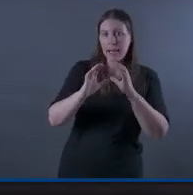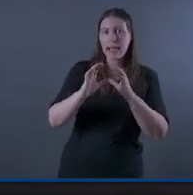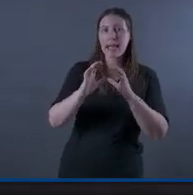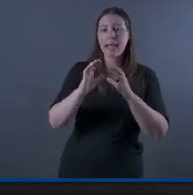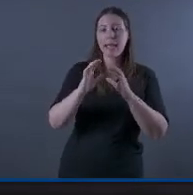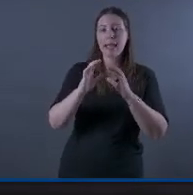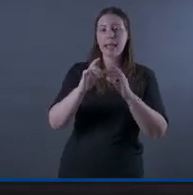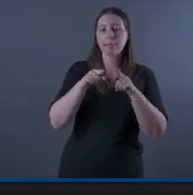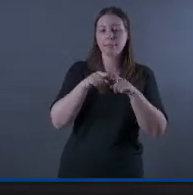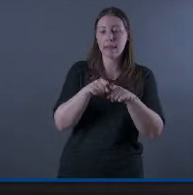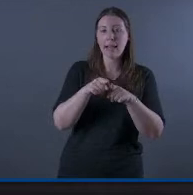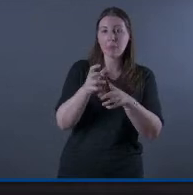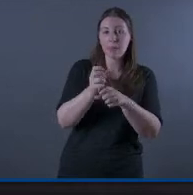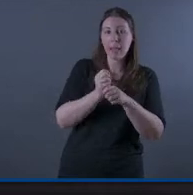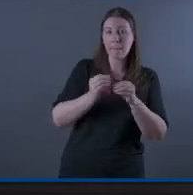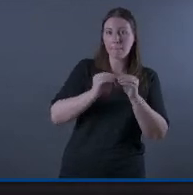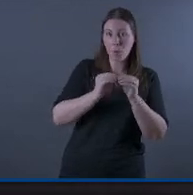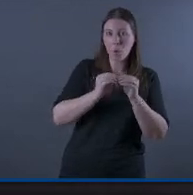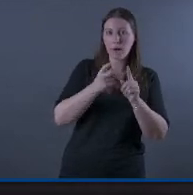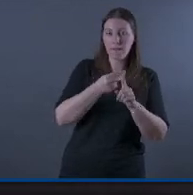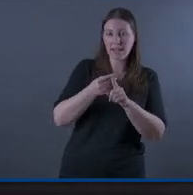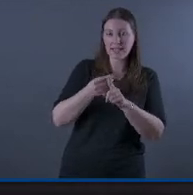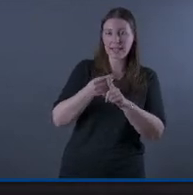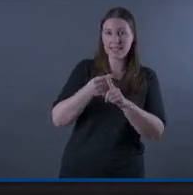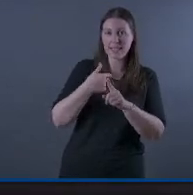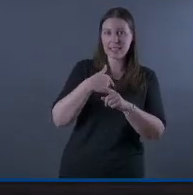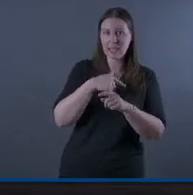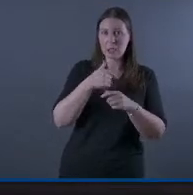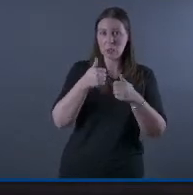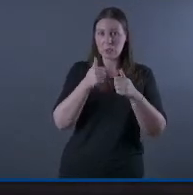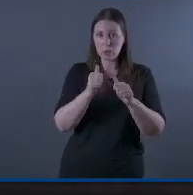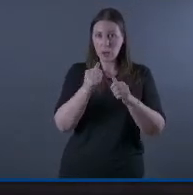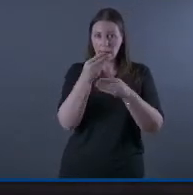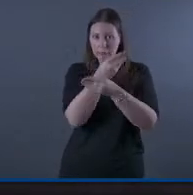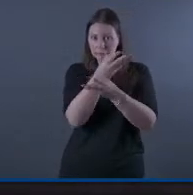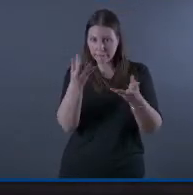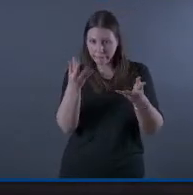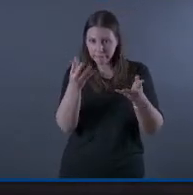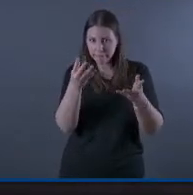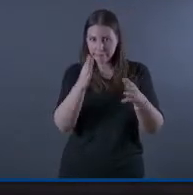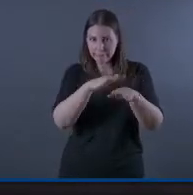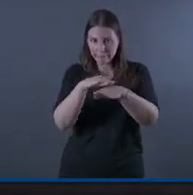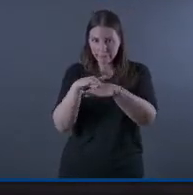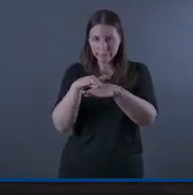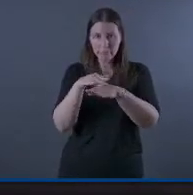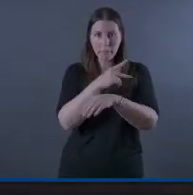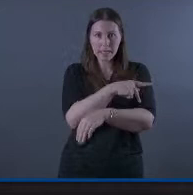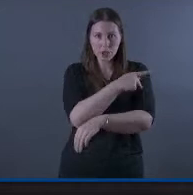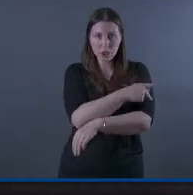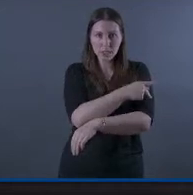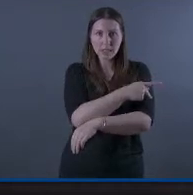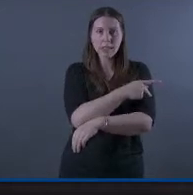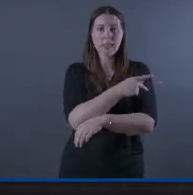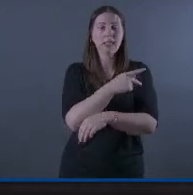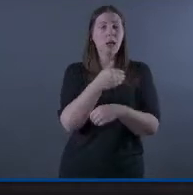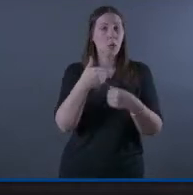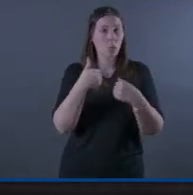we try to give 24 hour notice to patients that the option to schedule will come on, you know, available at a certain time.